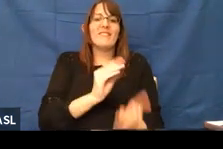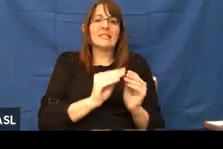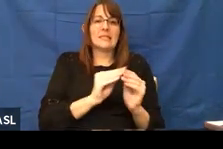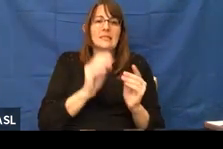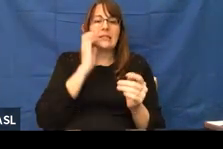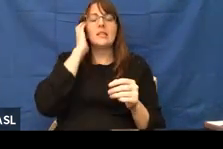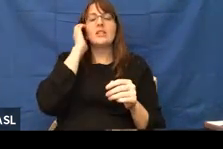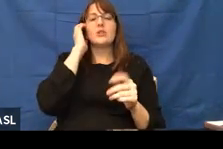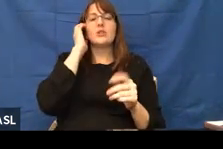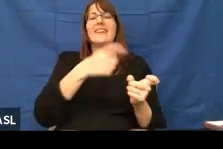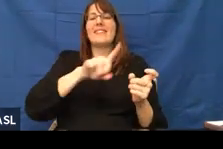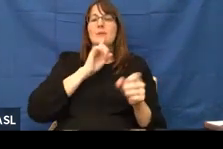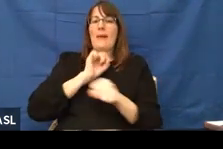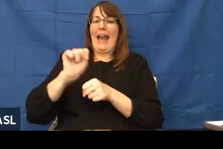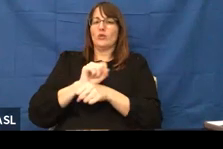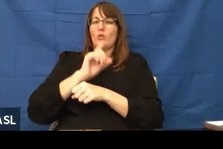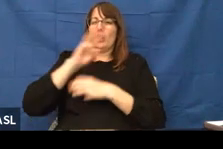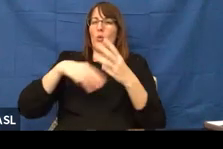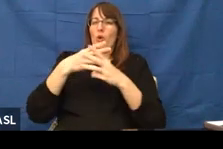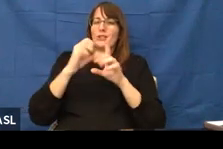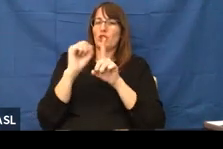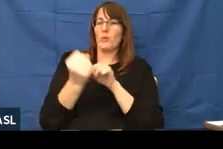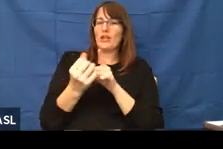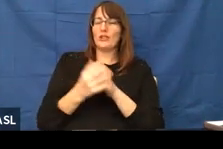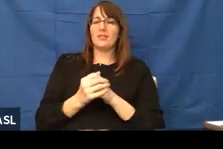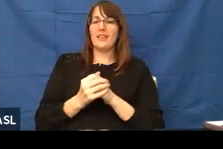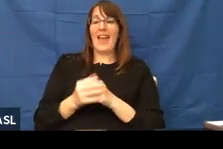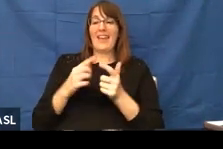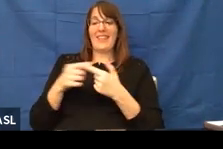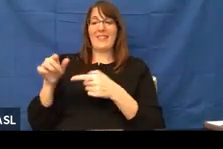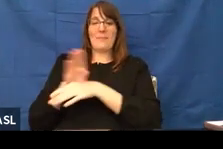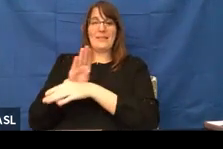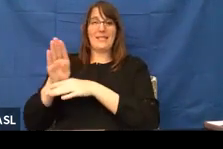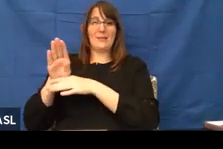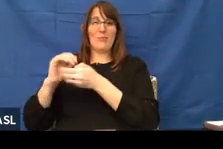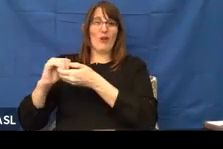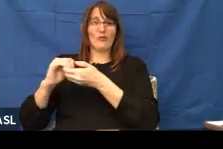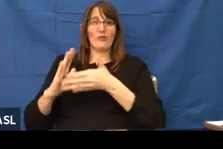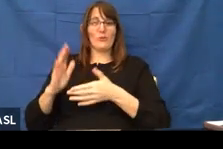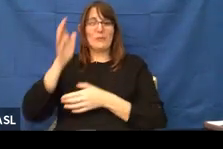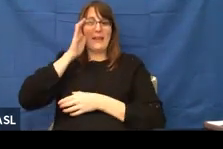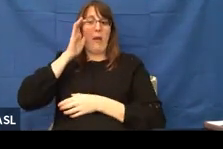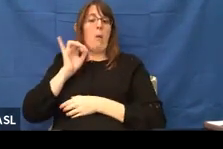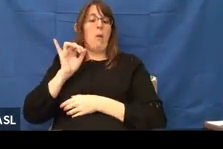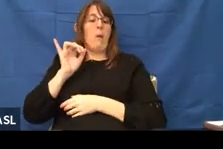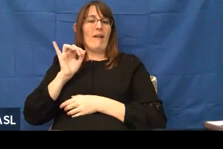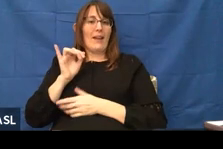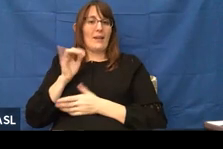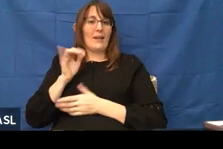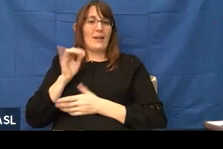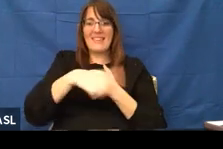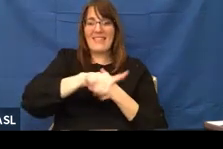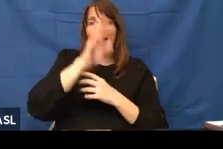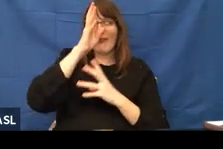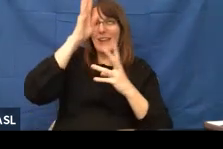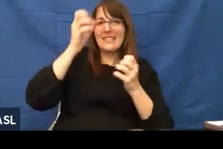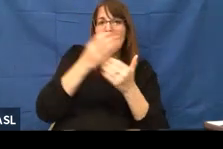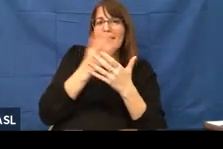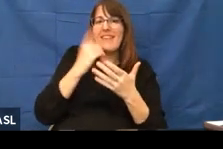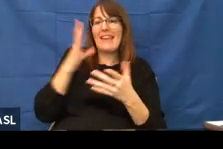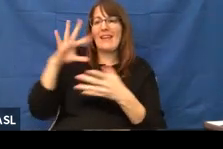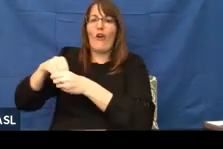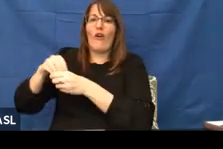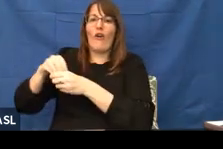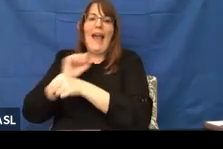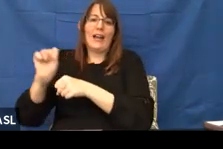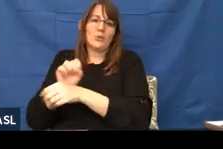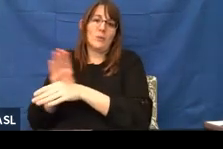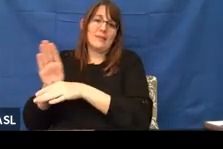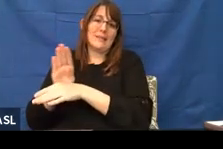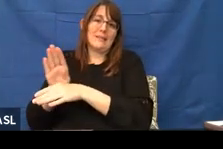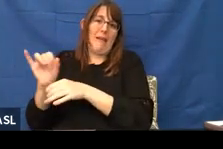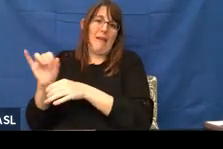Jewyl Alderson Clarke, SDCOE: Is great. And then those industry partners may be really excited to hear what students have to say, and there's always a chance that something that they came up with will become part of the work that is actually happening in their community.